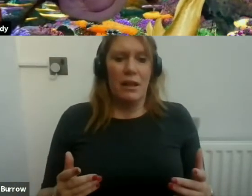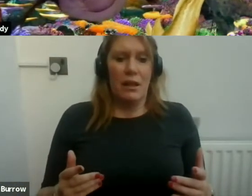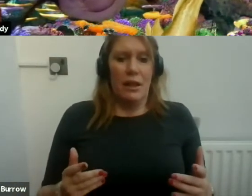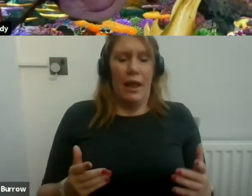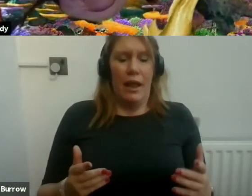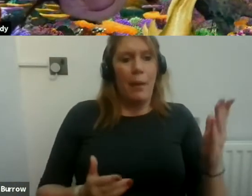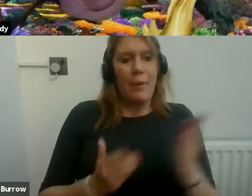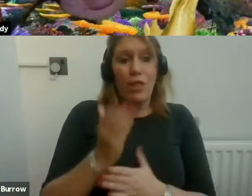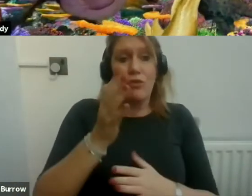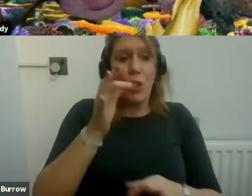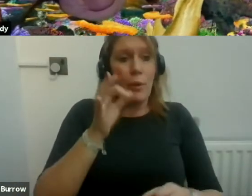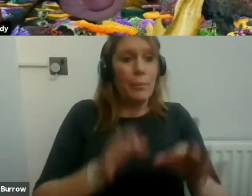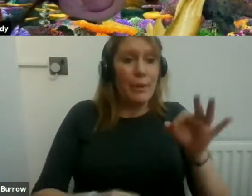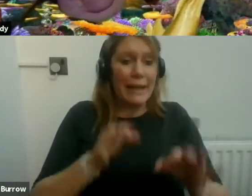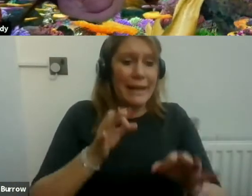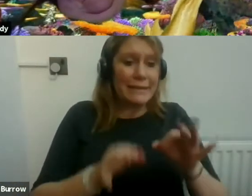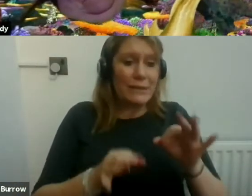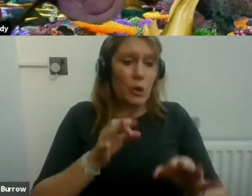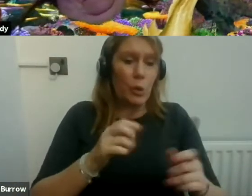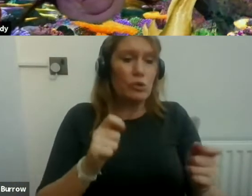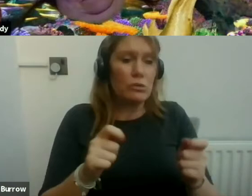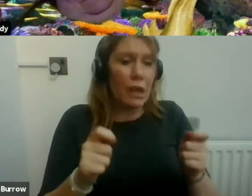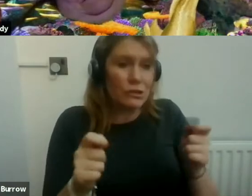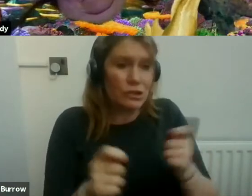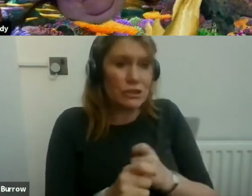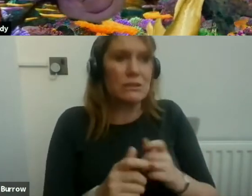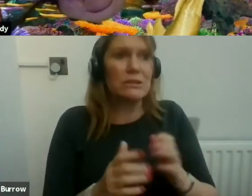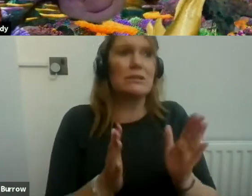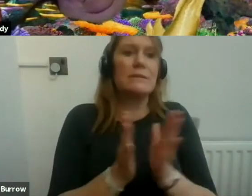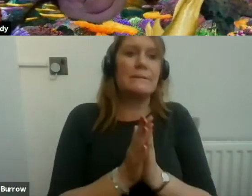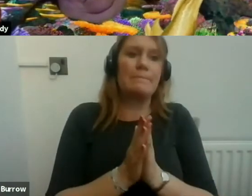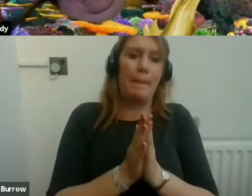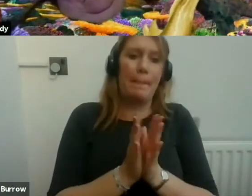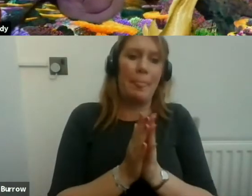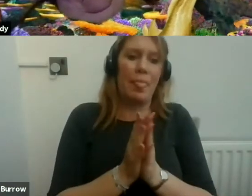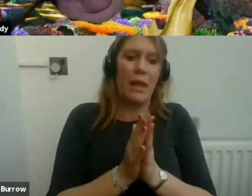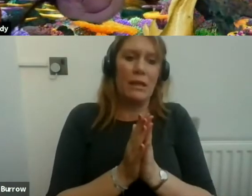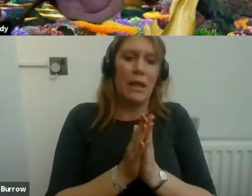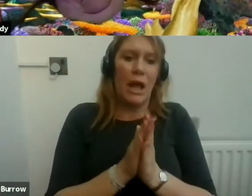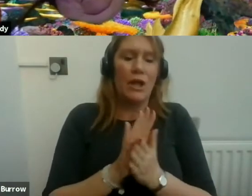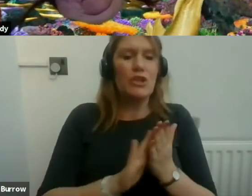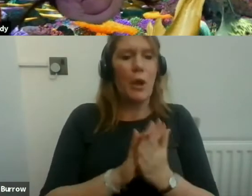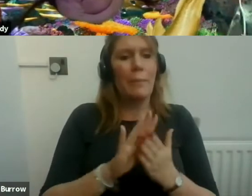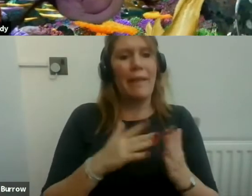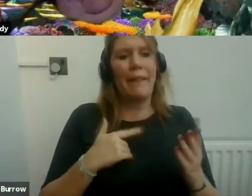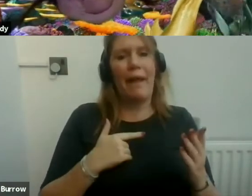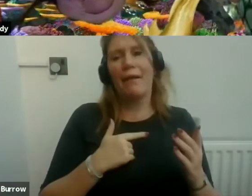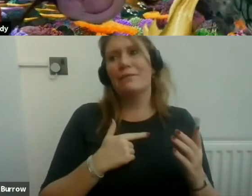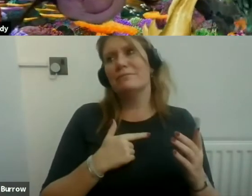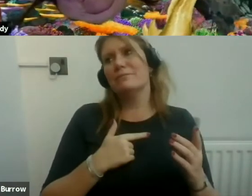incarnations and by that I don't mean that I have ever moved from being a true